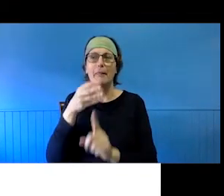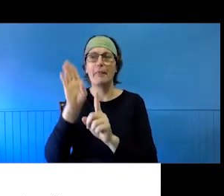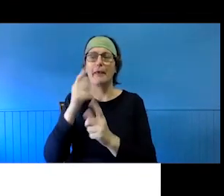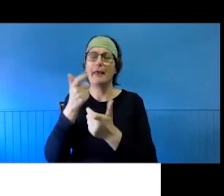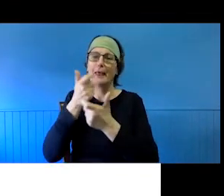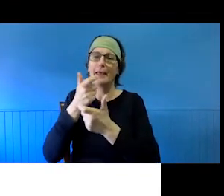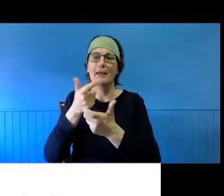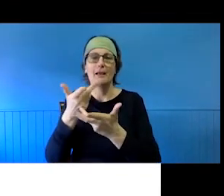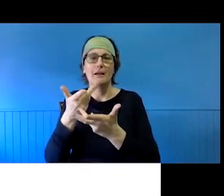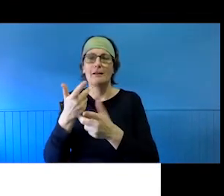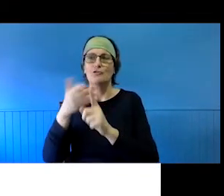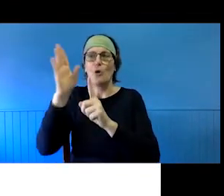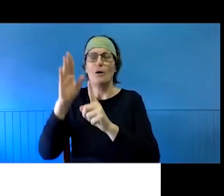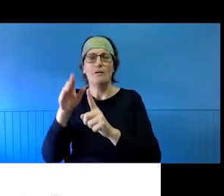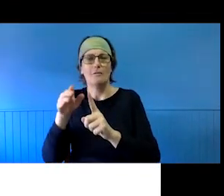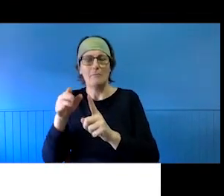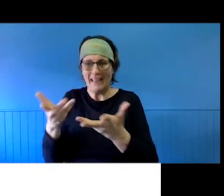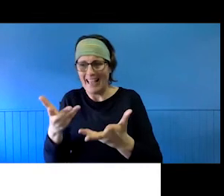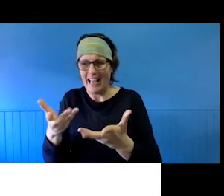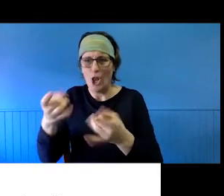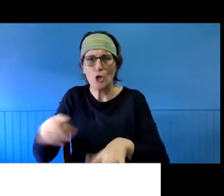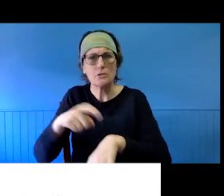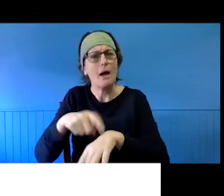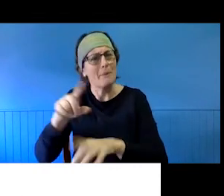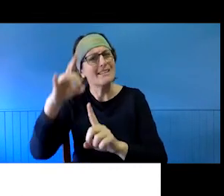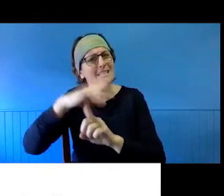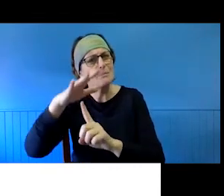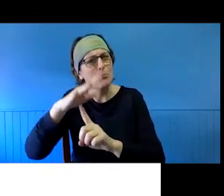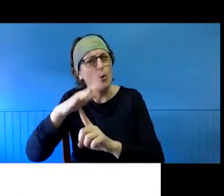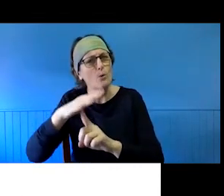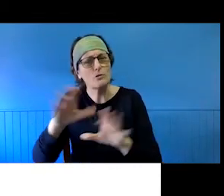there but it is important that when we're teaching online that students